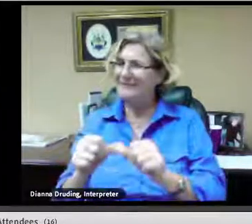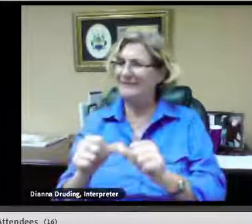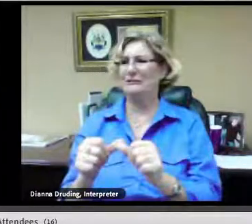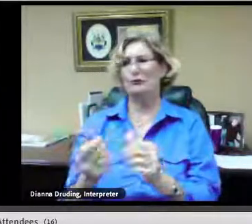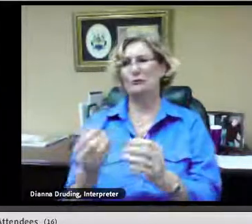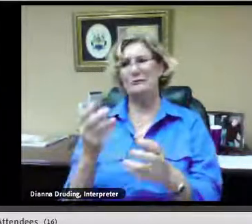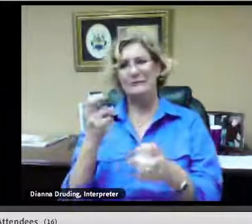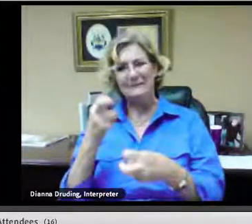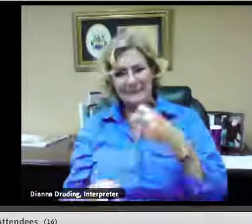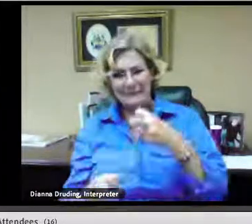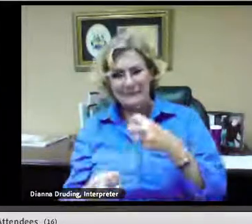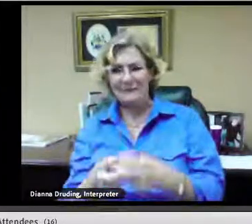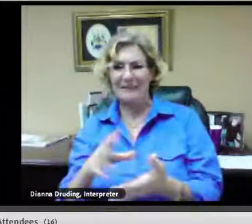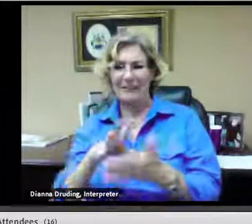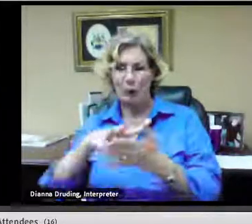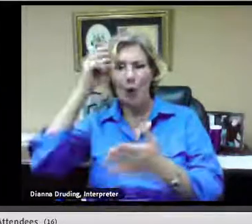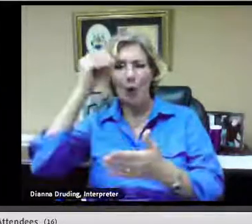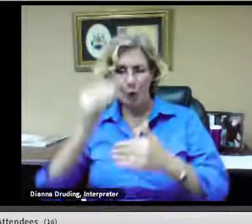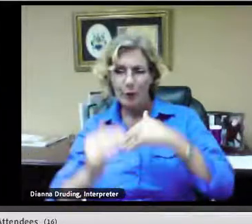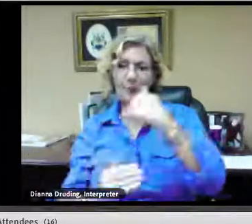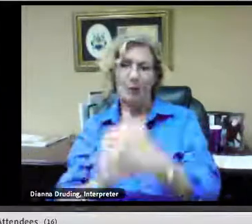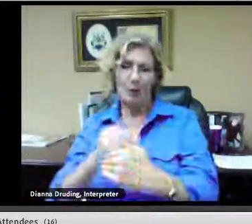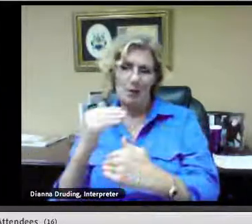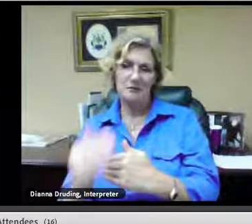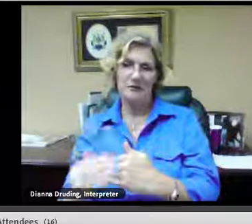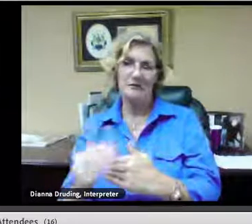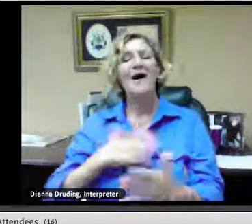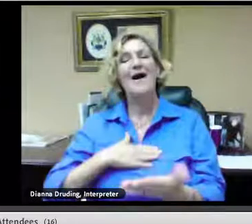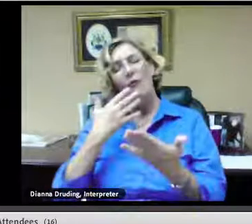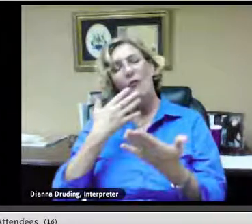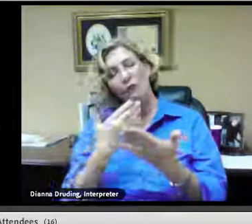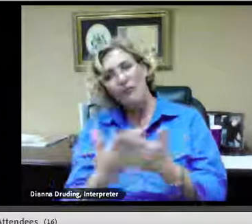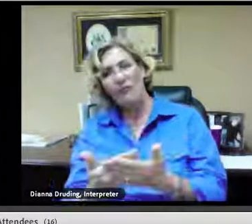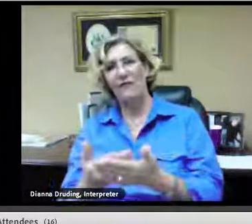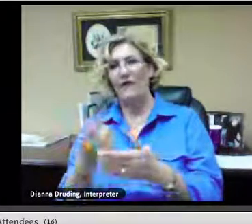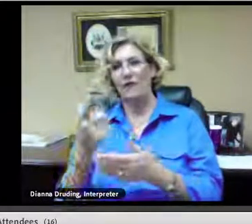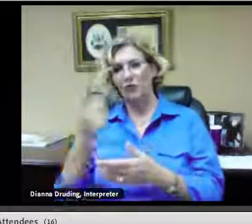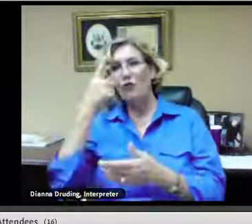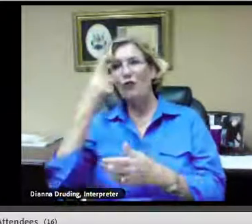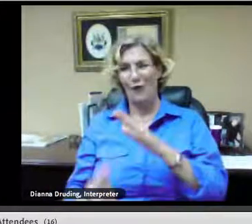And I just, again, wanted to thank you for being here again. It matters. It matters that you're trying to learn,